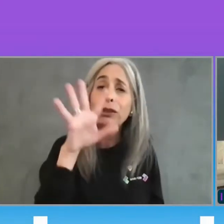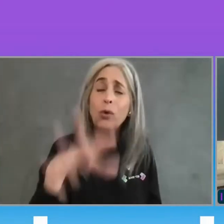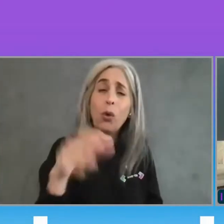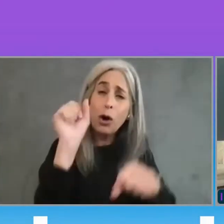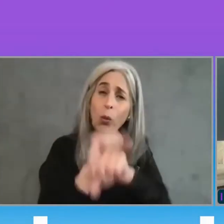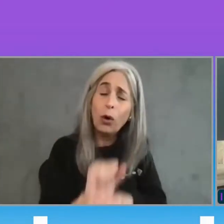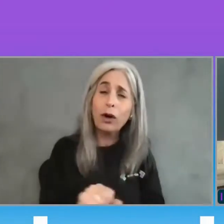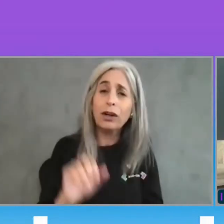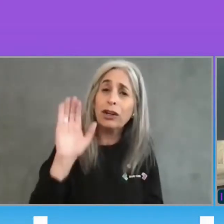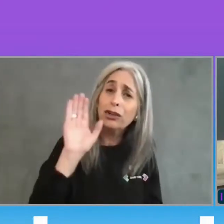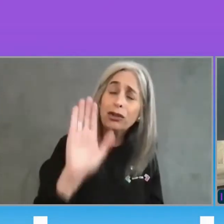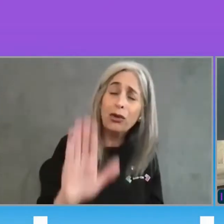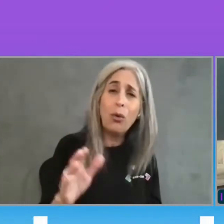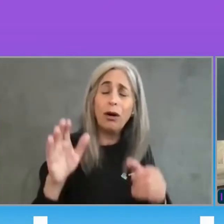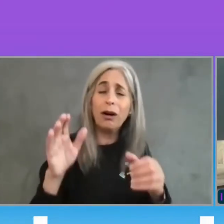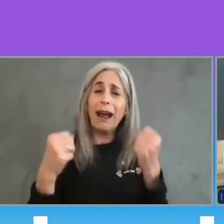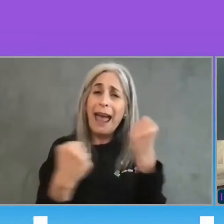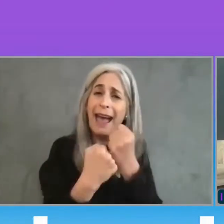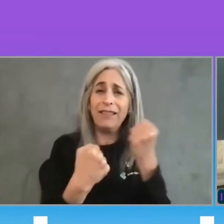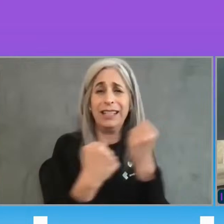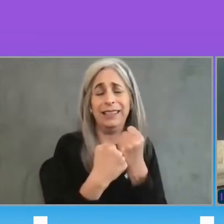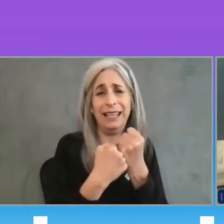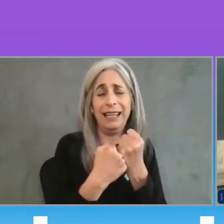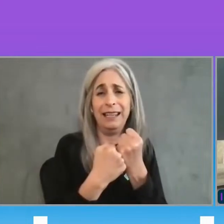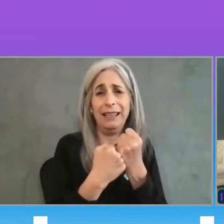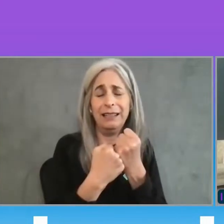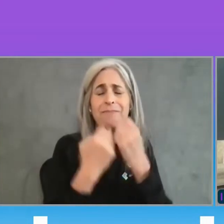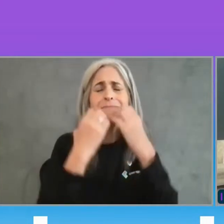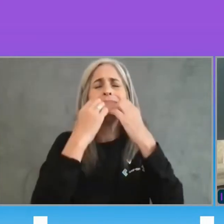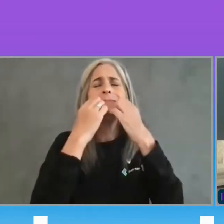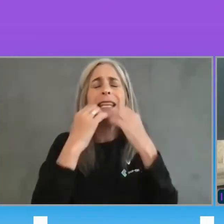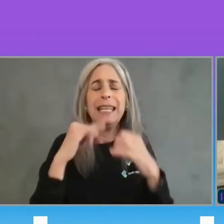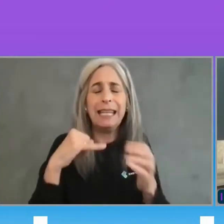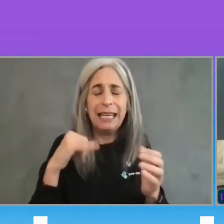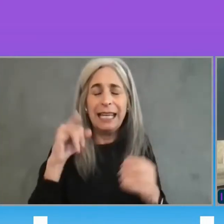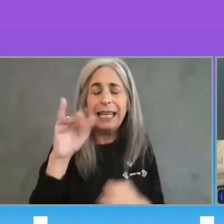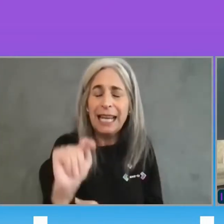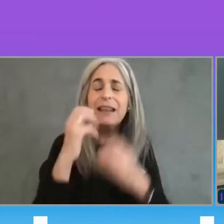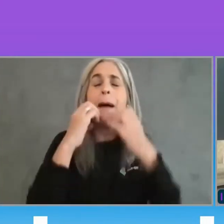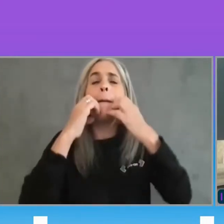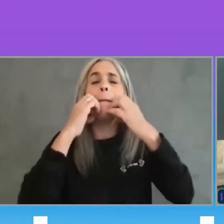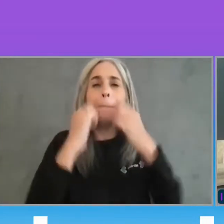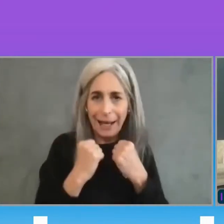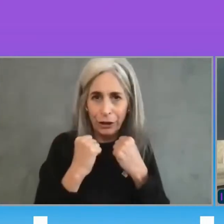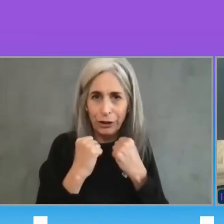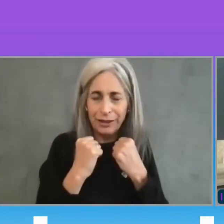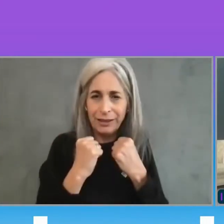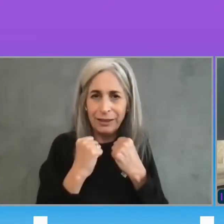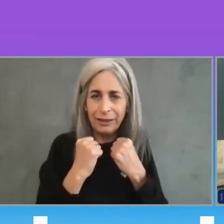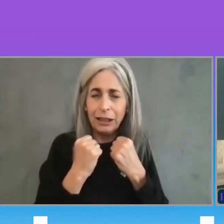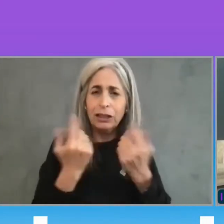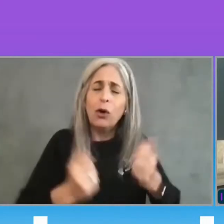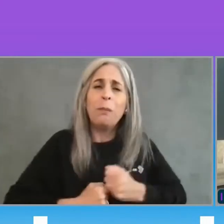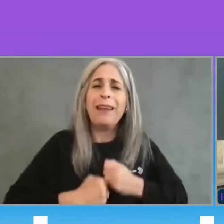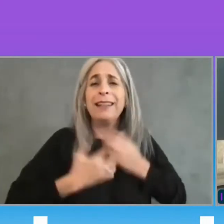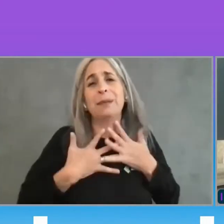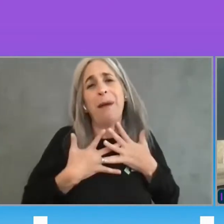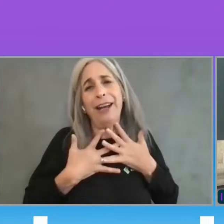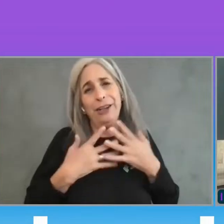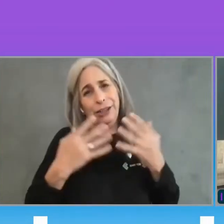your work, your advocacy. It all